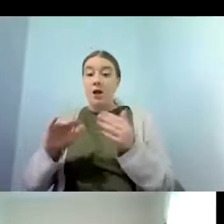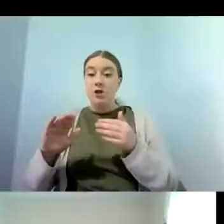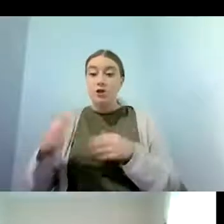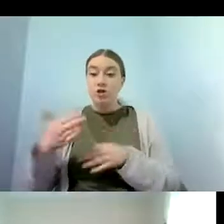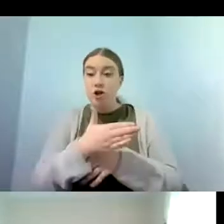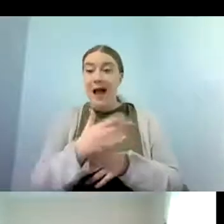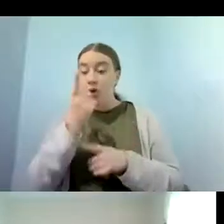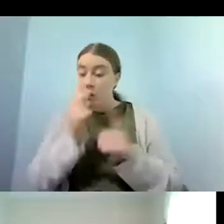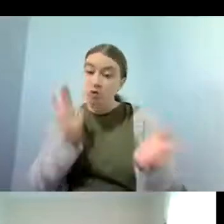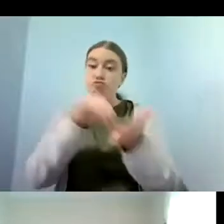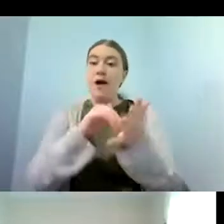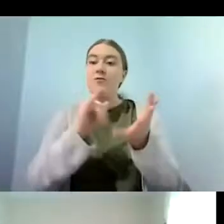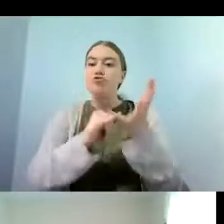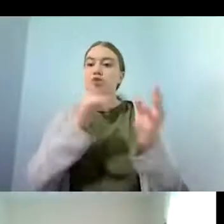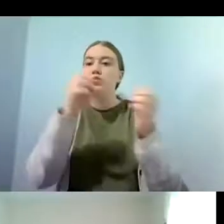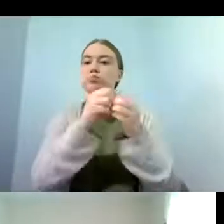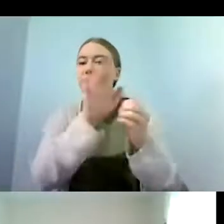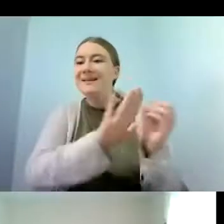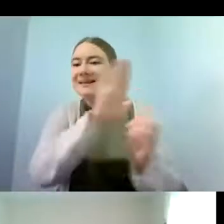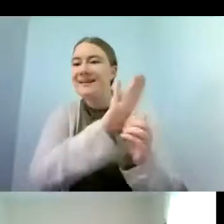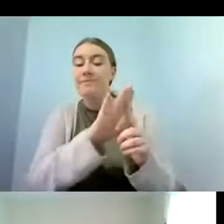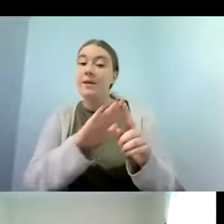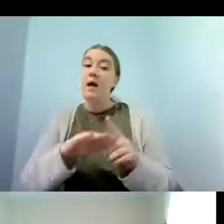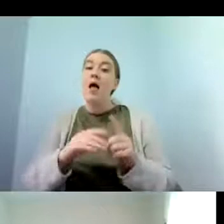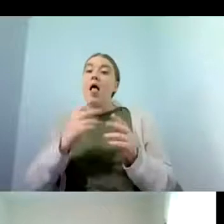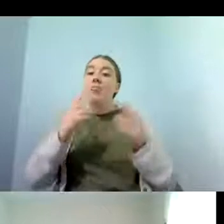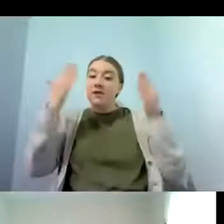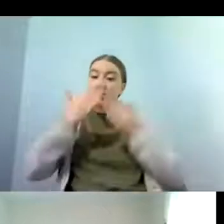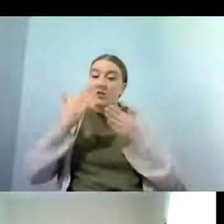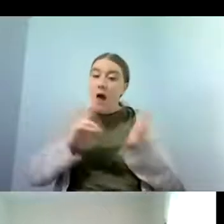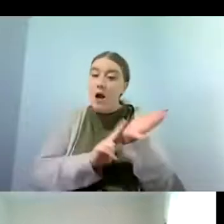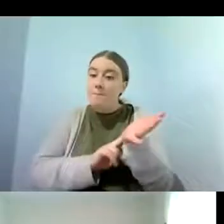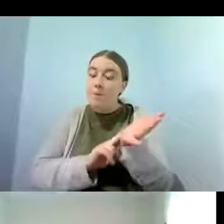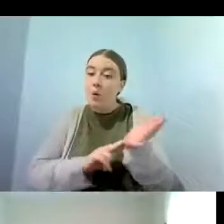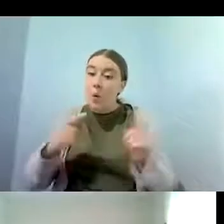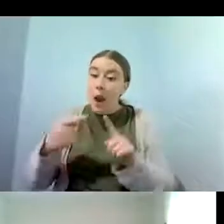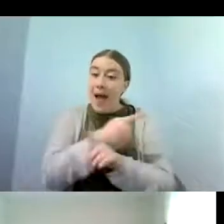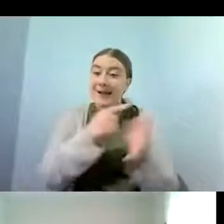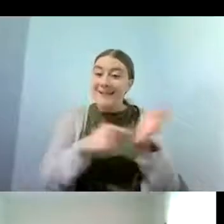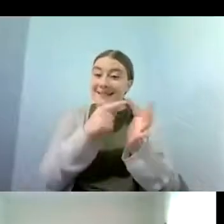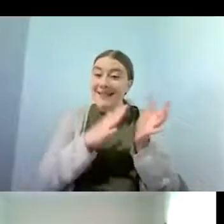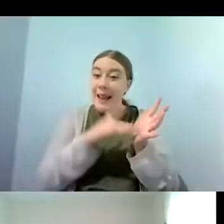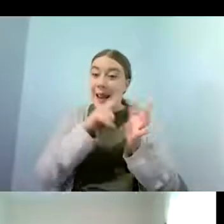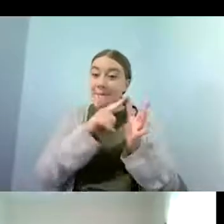and the dark blue line represents the teme and shad could get up as far as ashford unfortunately